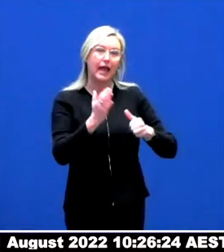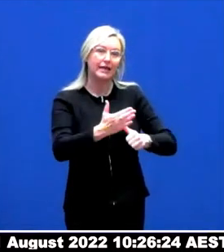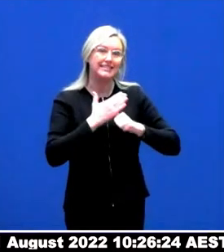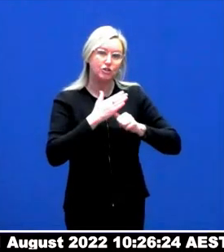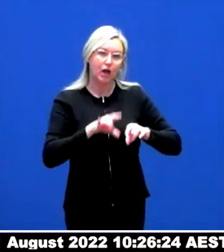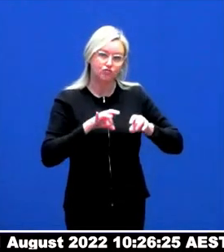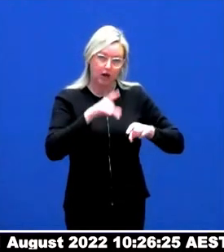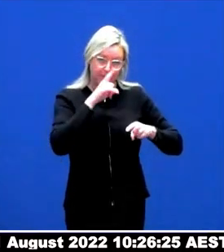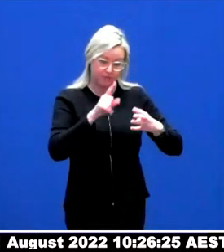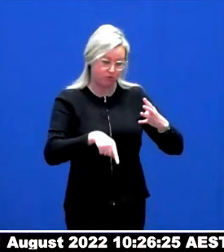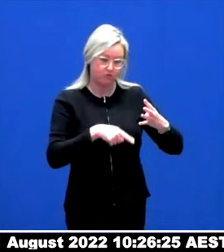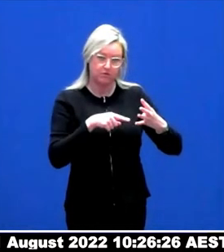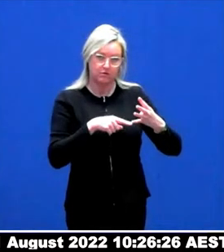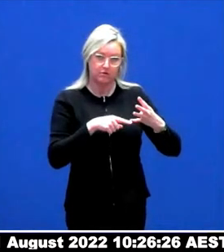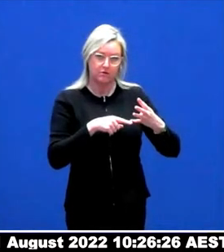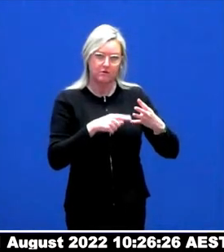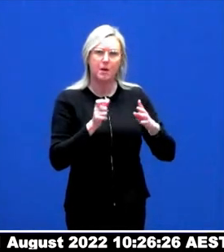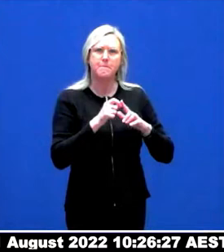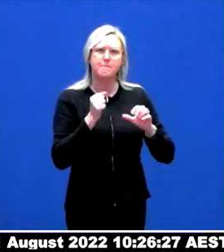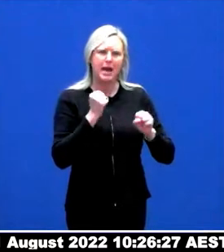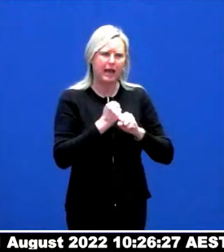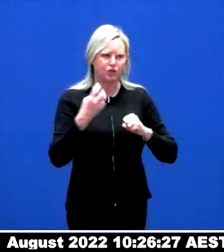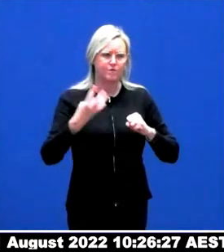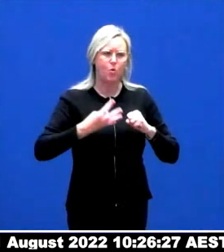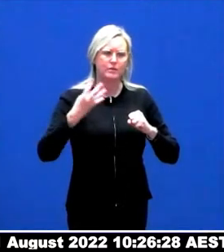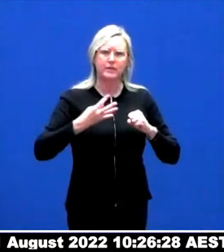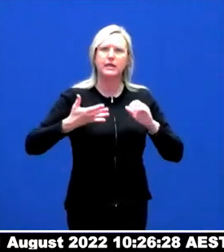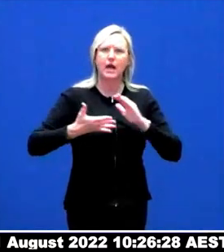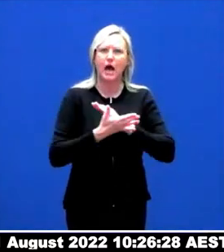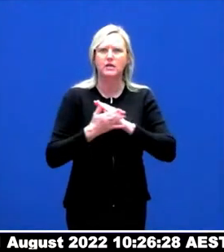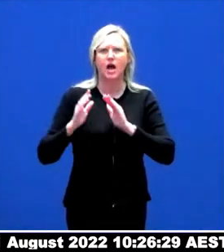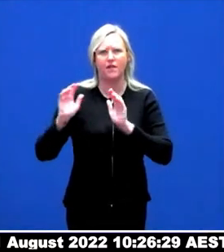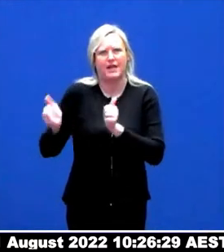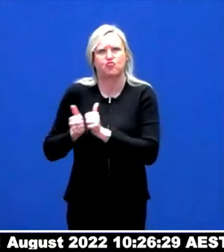It's page one4 of the Agreement, if that assists, Mr Flavel, behind tab seven.